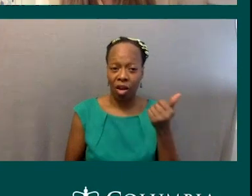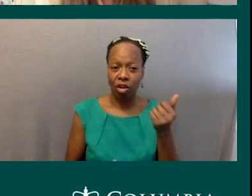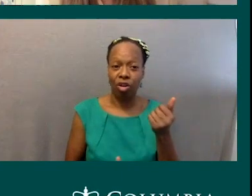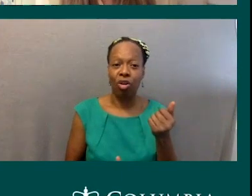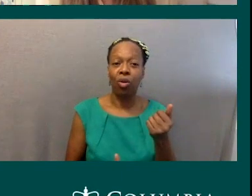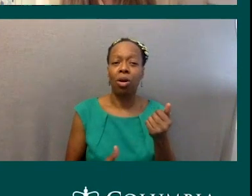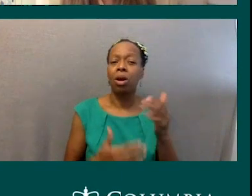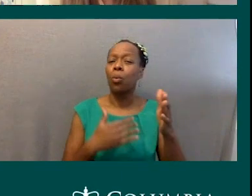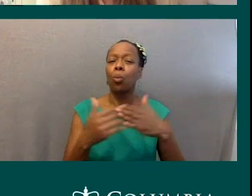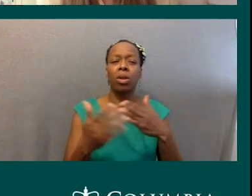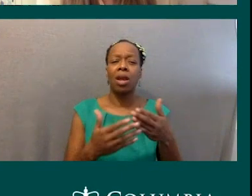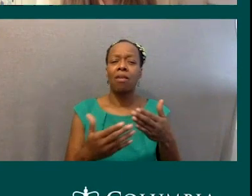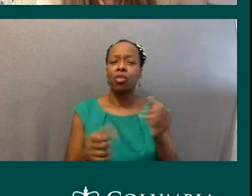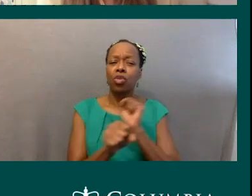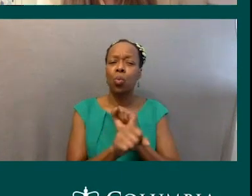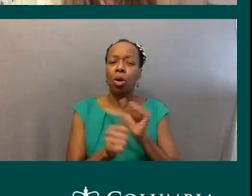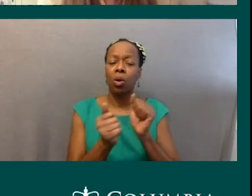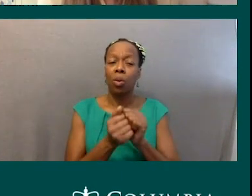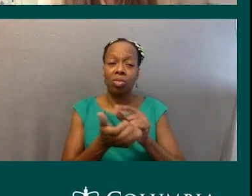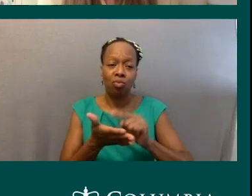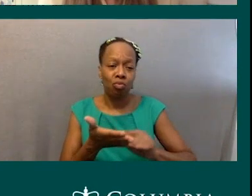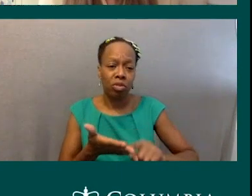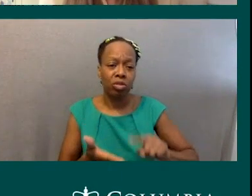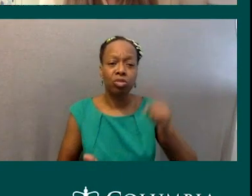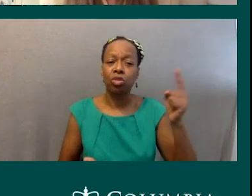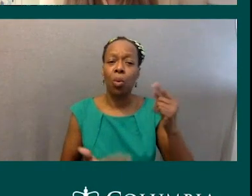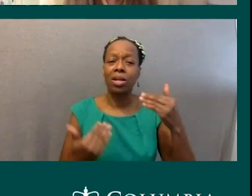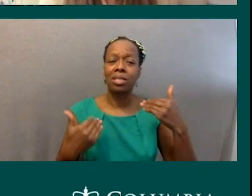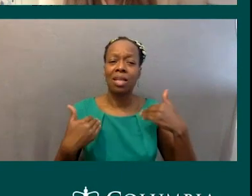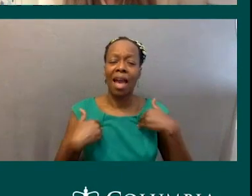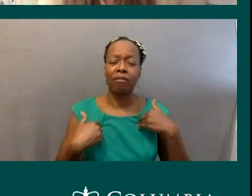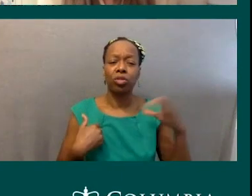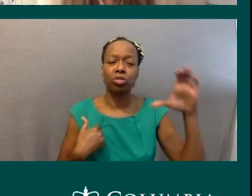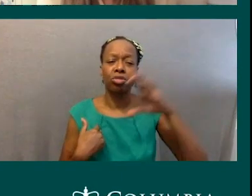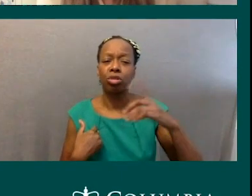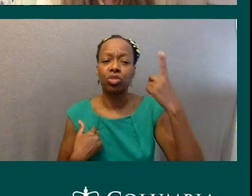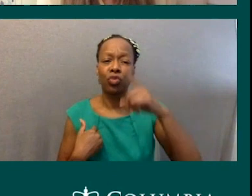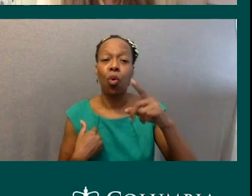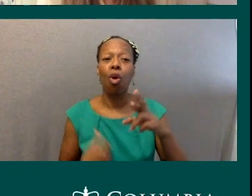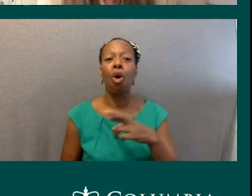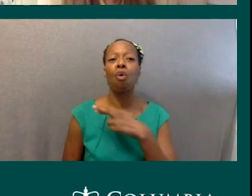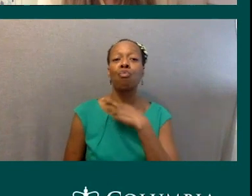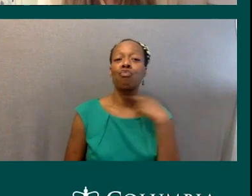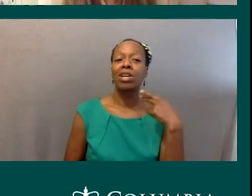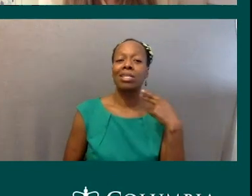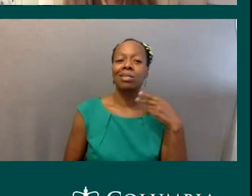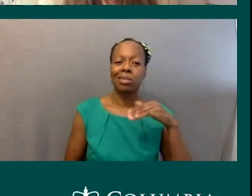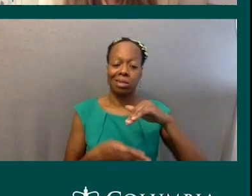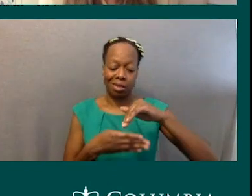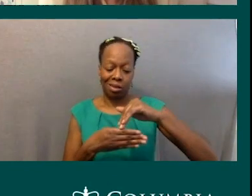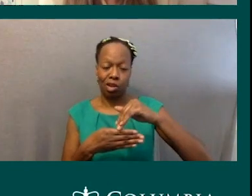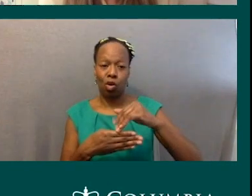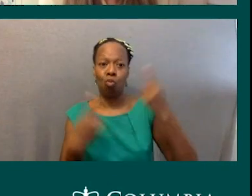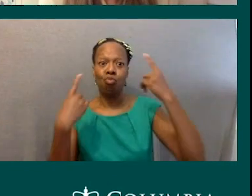that one wants to strike and certainly, safe the treatments are critical.